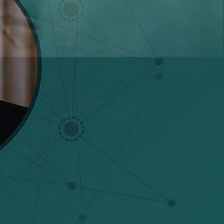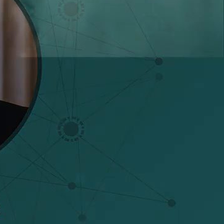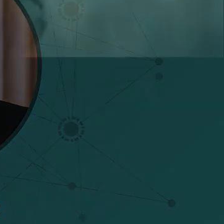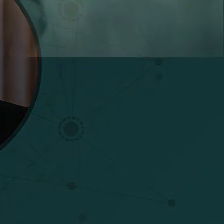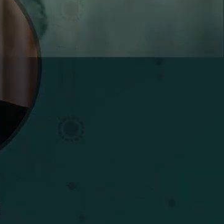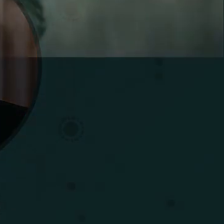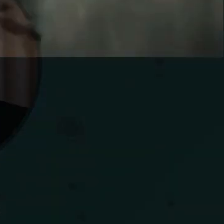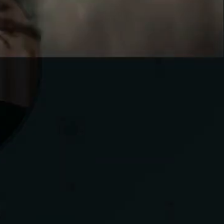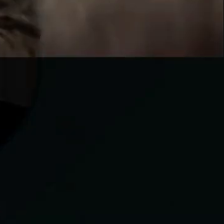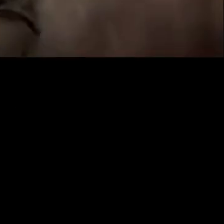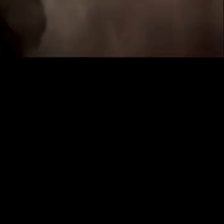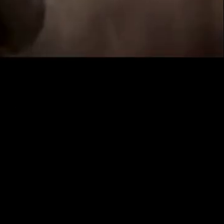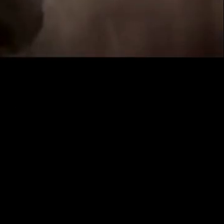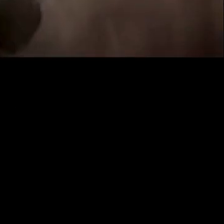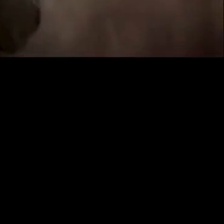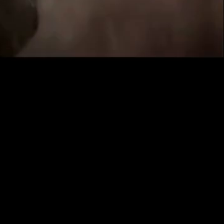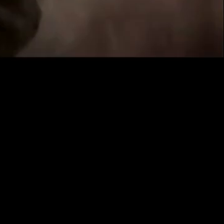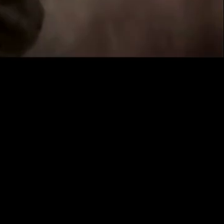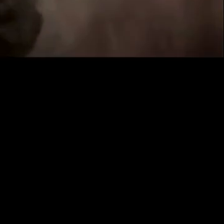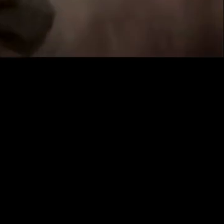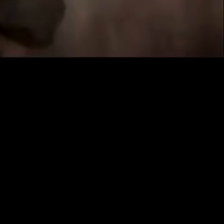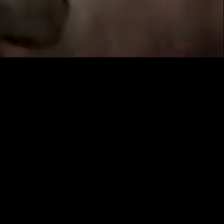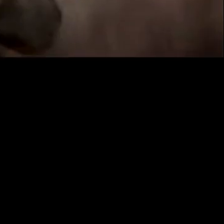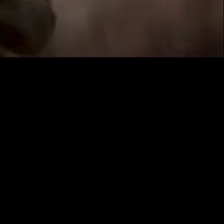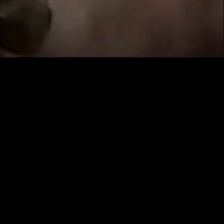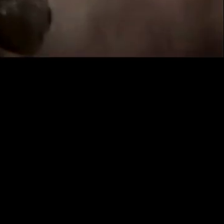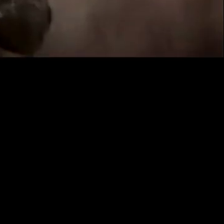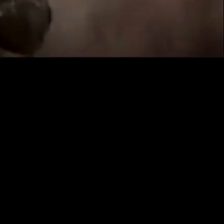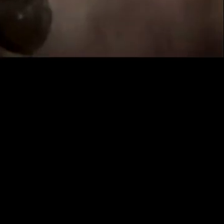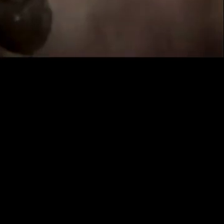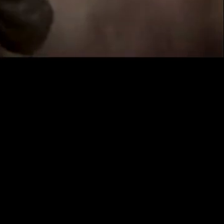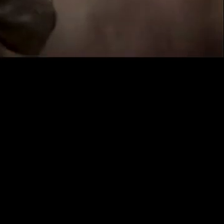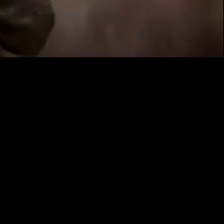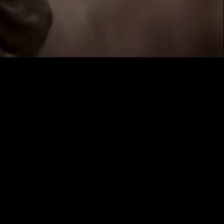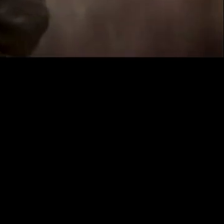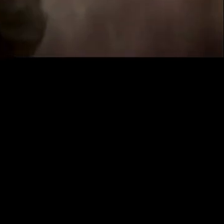Matt Valliere: Thanks everyone for joining us. I'm Matt Valliere. I'm the Executive Director of the Patient's Rights